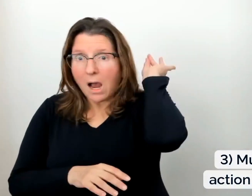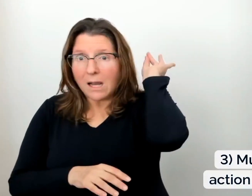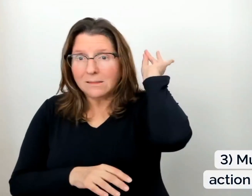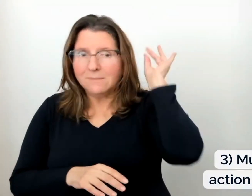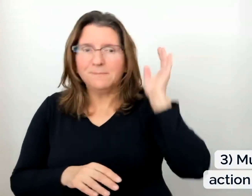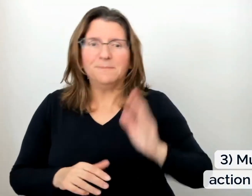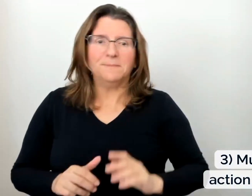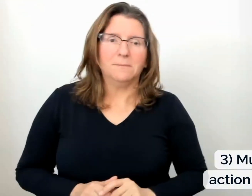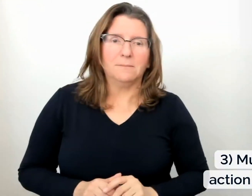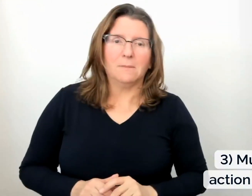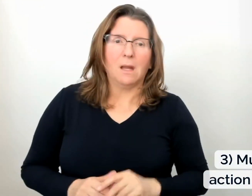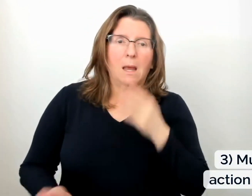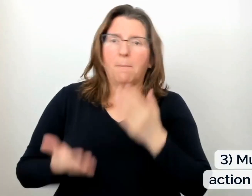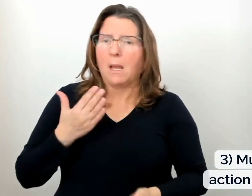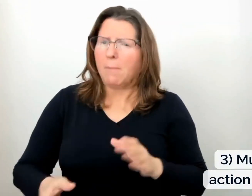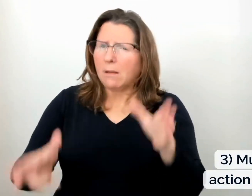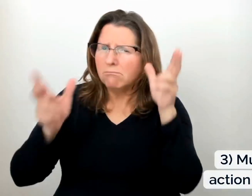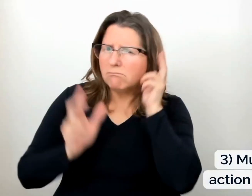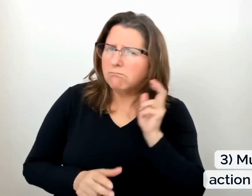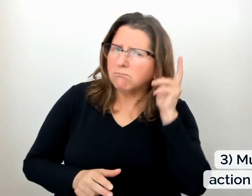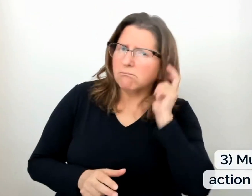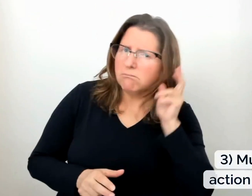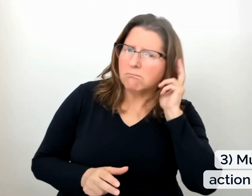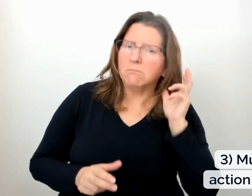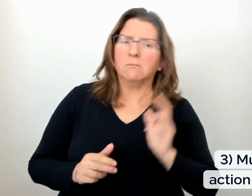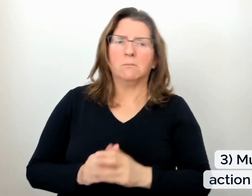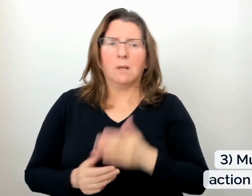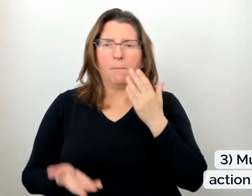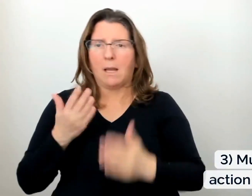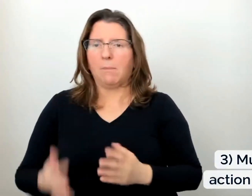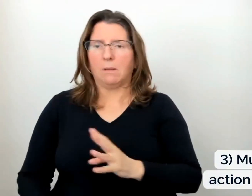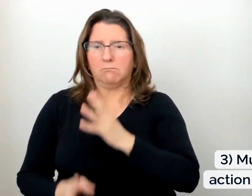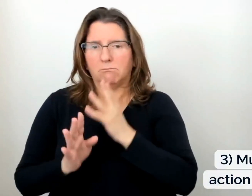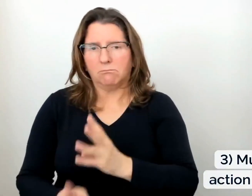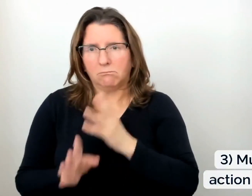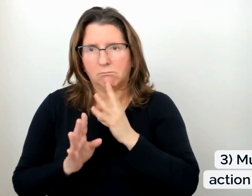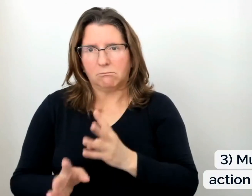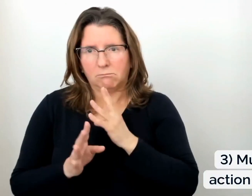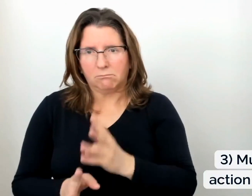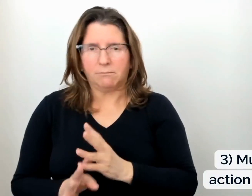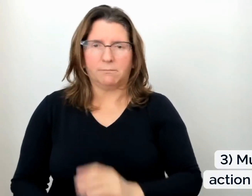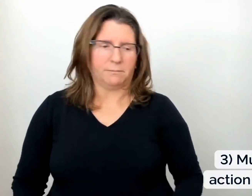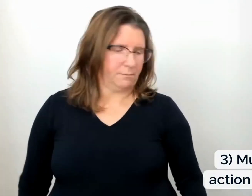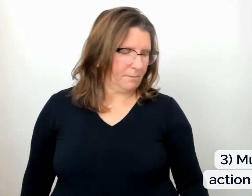Action and expression can also capitalize on listening and speaking.